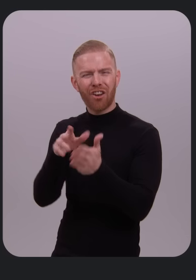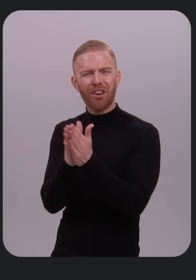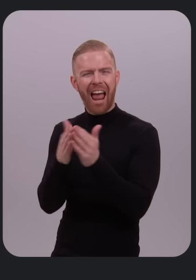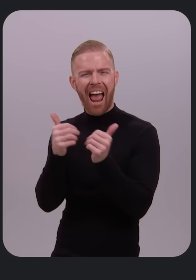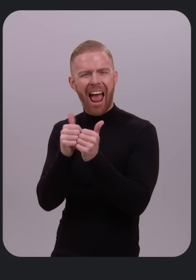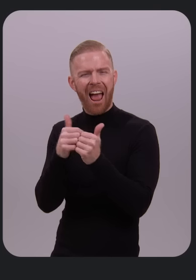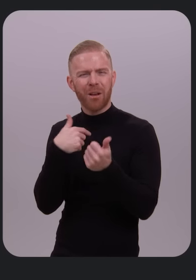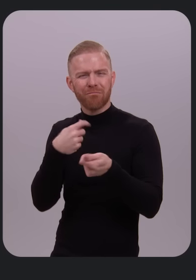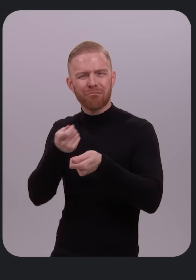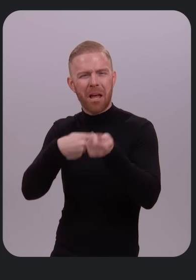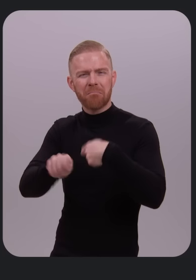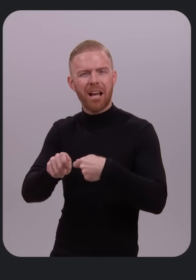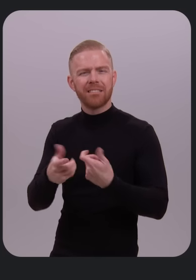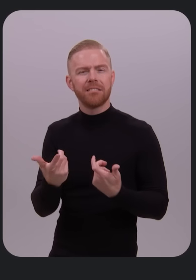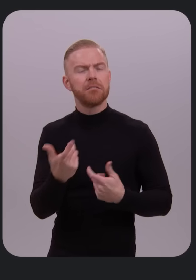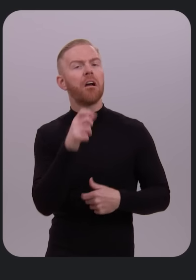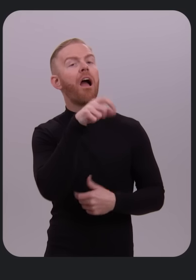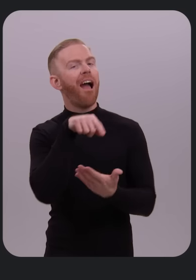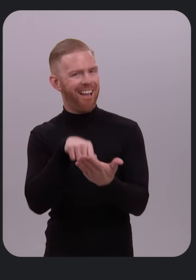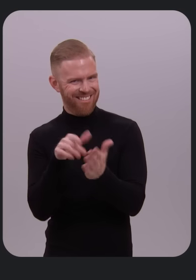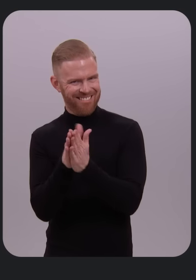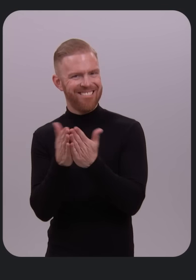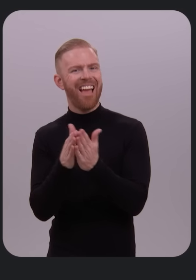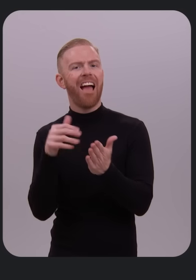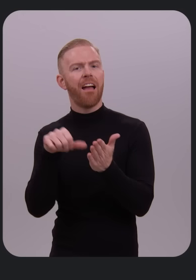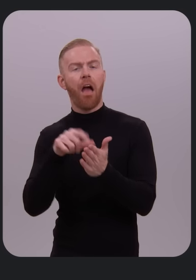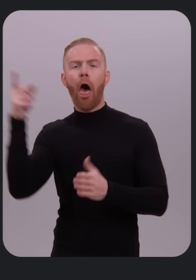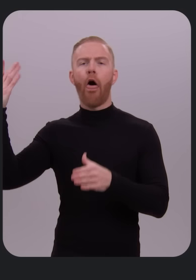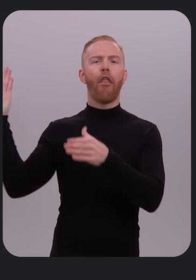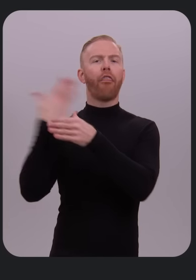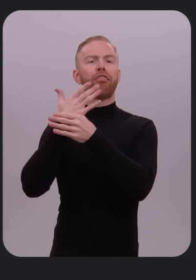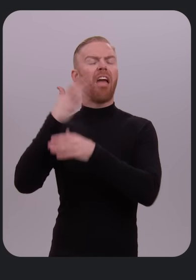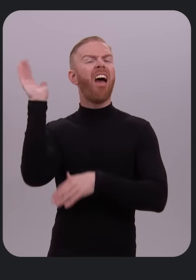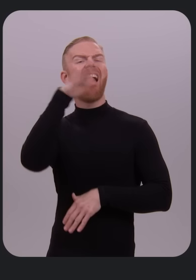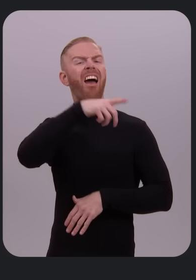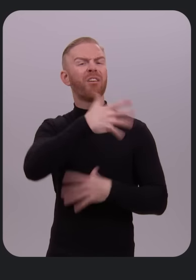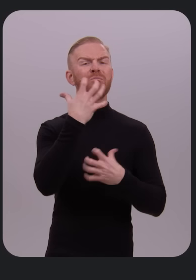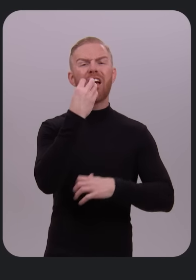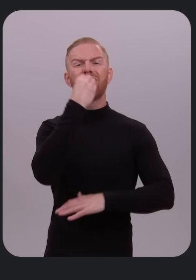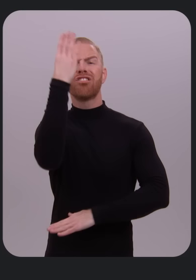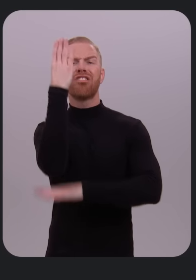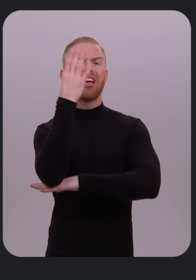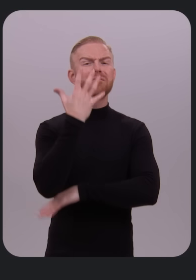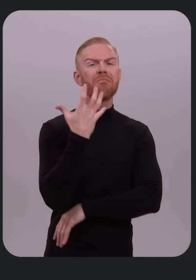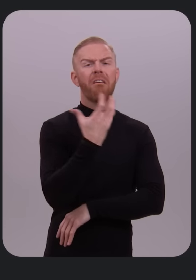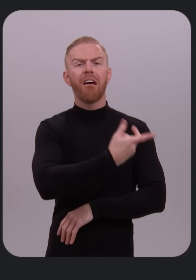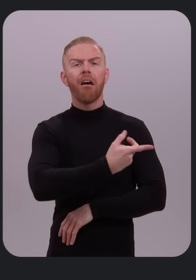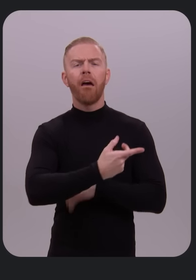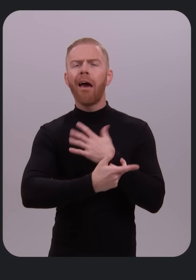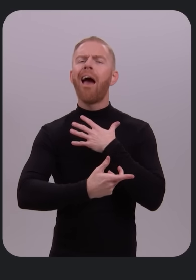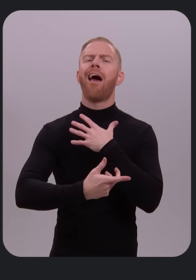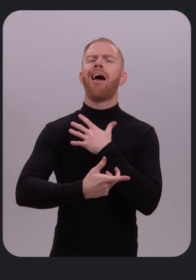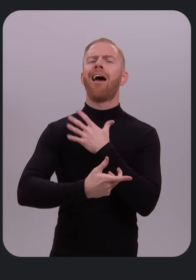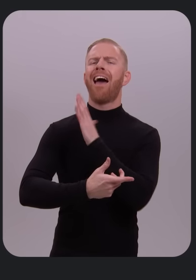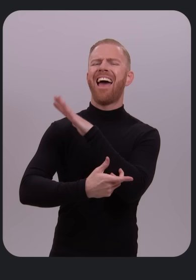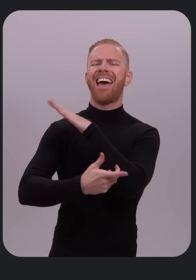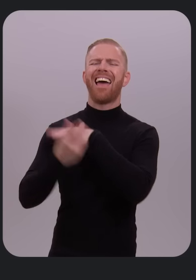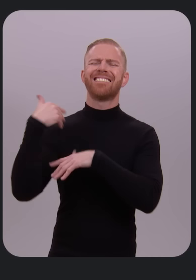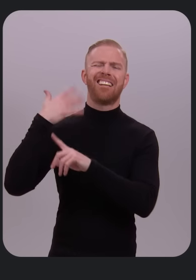According to the manual, if you look on page 24-- Hey, do you want to get lunch? Yeah, give me five minutes.